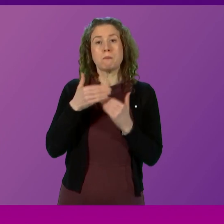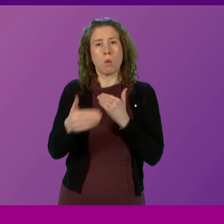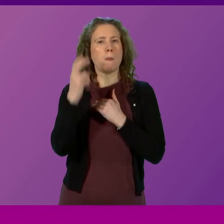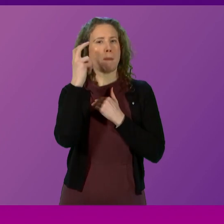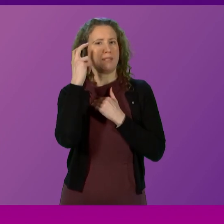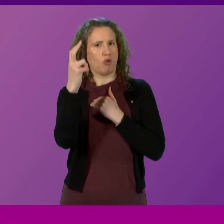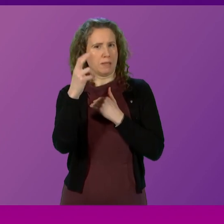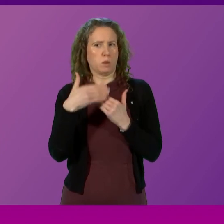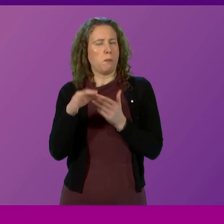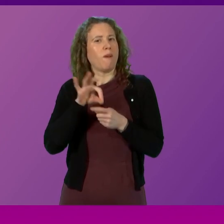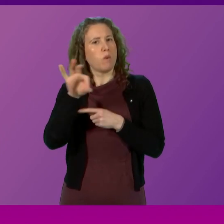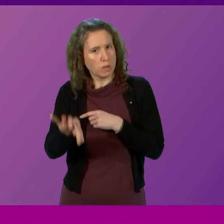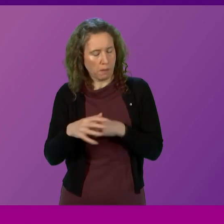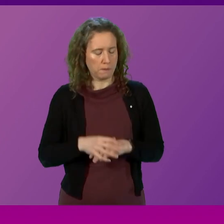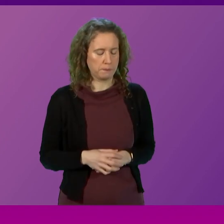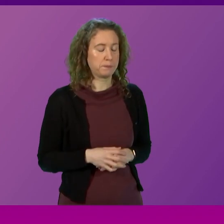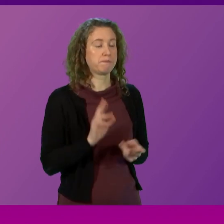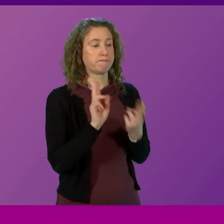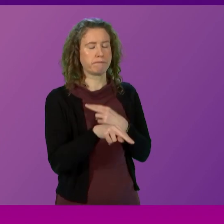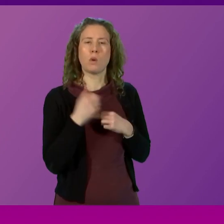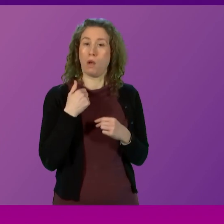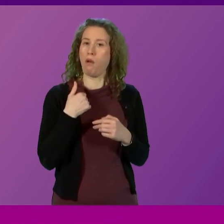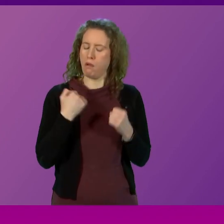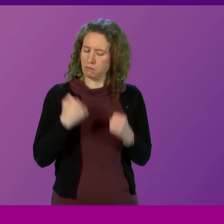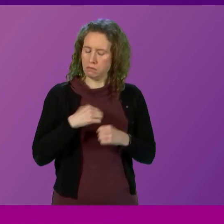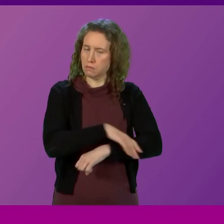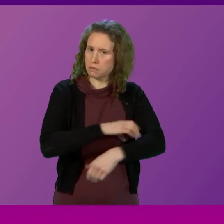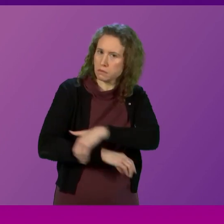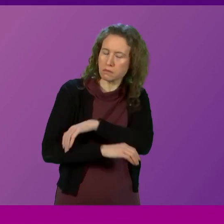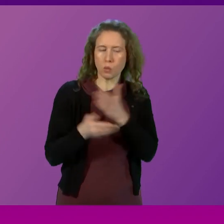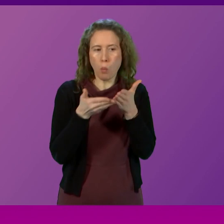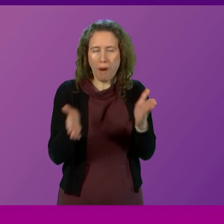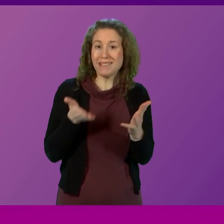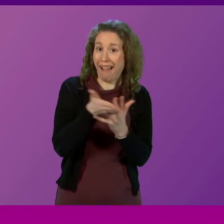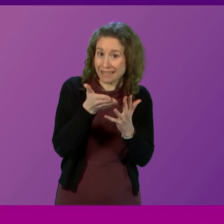We are taking decisive action to widen access to and maintain the affordability of public